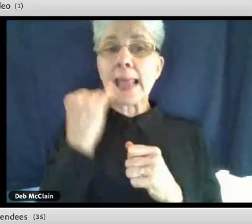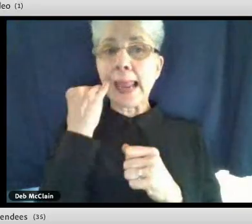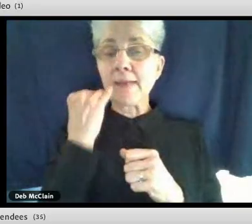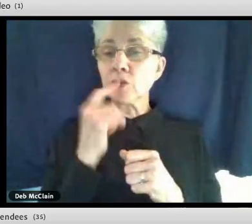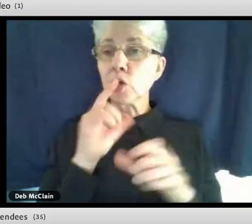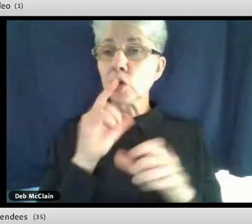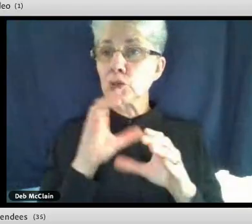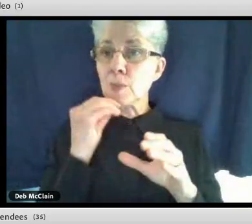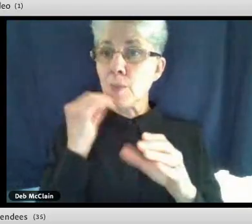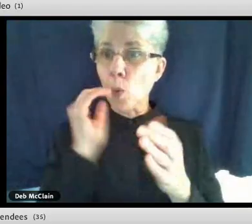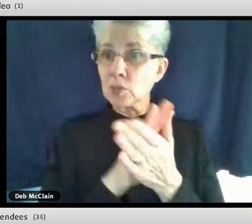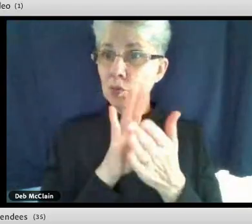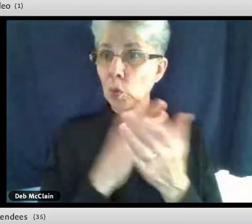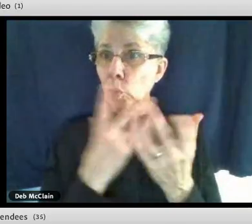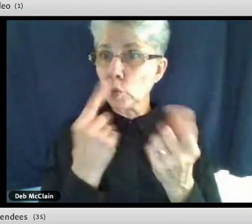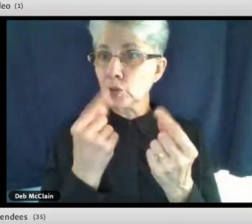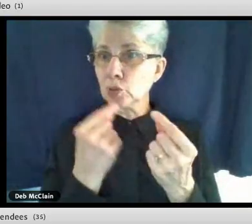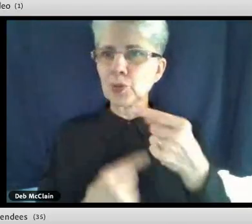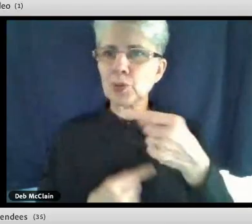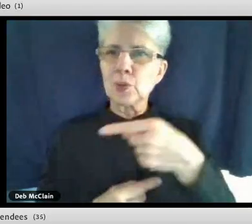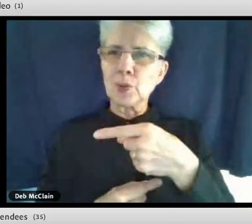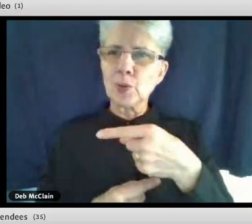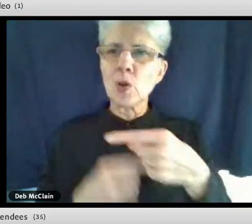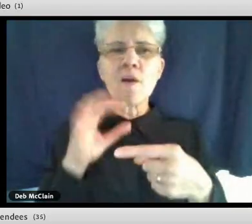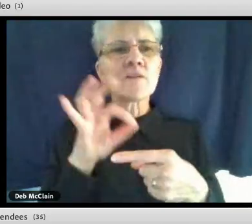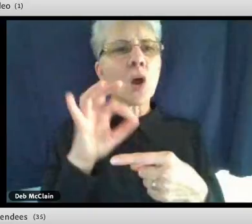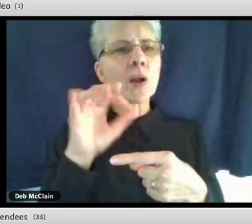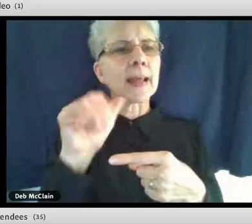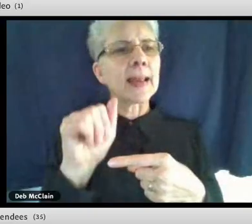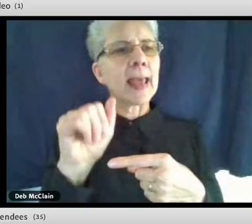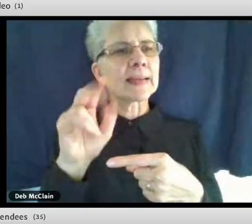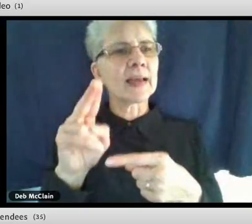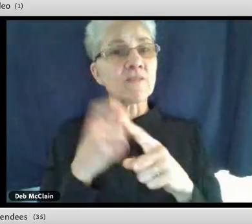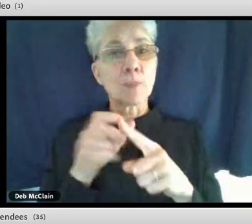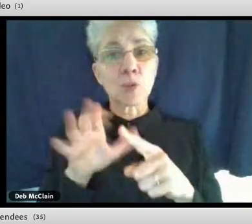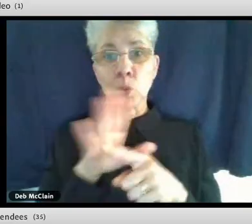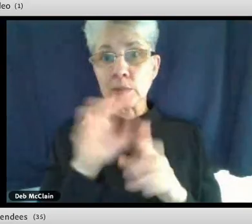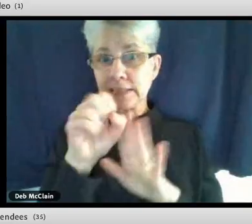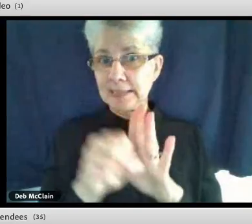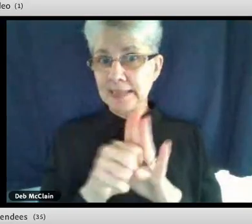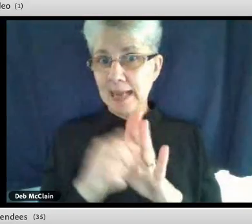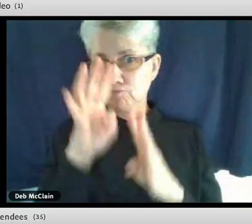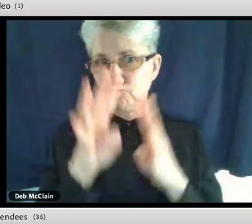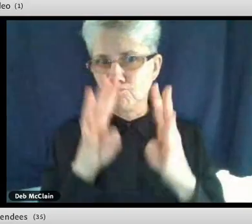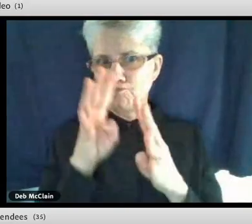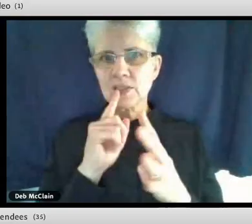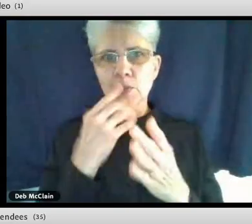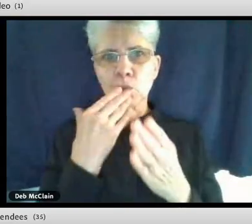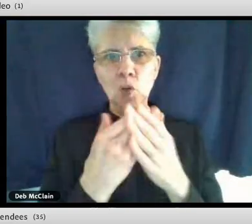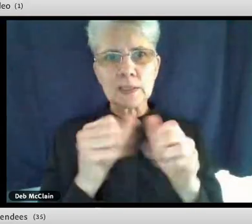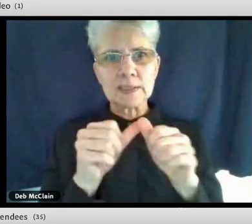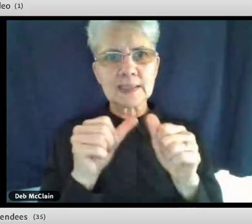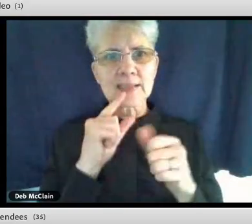If you're going to do some homeschooling, again, like I said, this is from Florida Atlantic. This is from your state, and they've got some really good sites